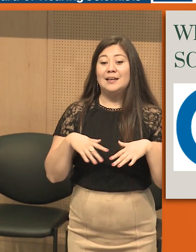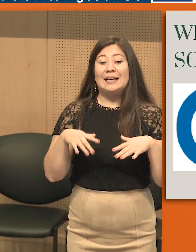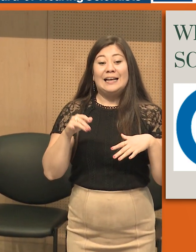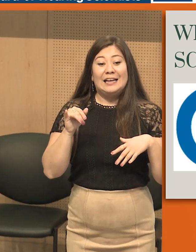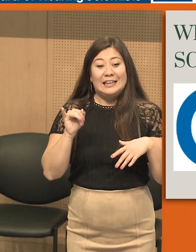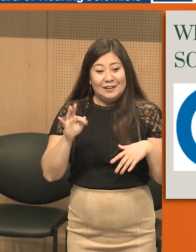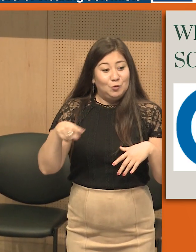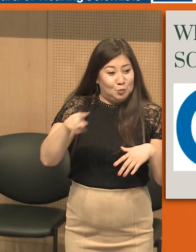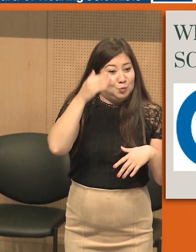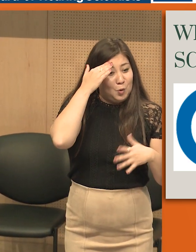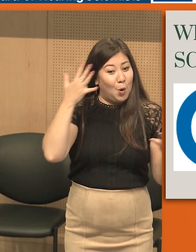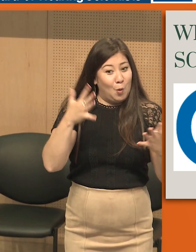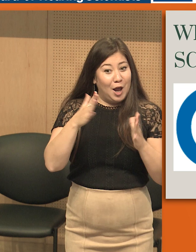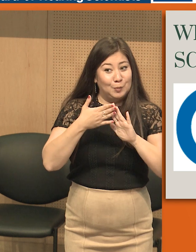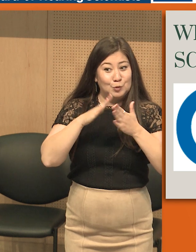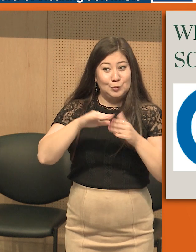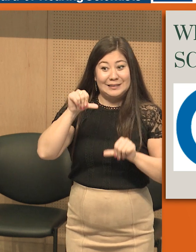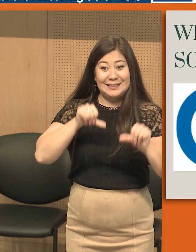What does community science mean to me?